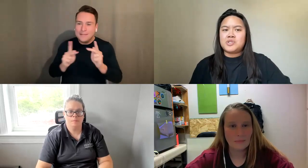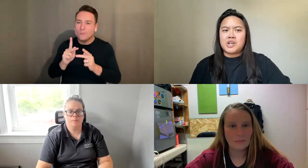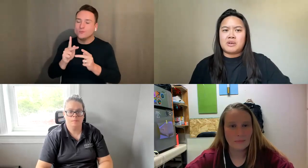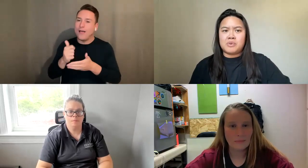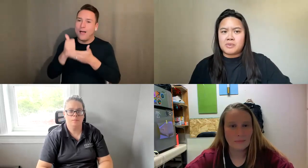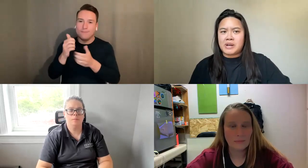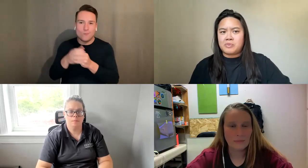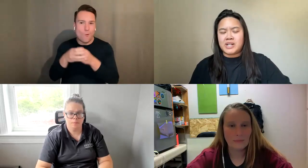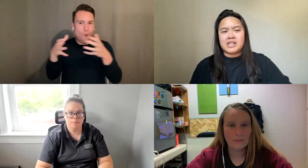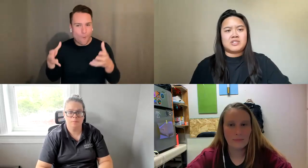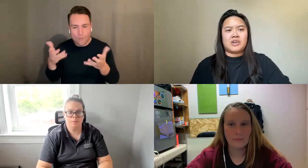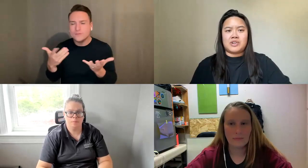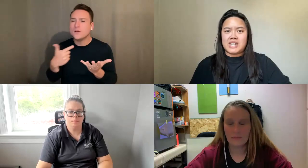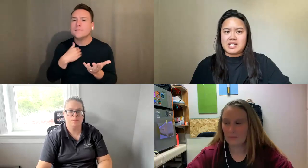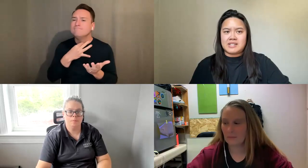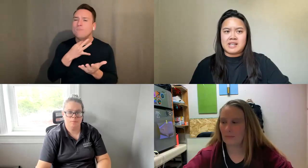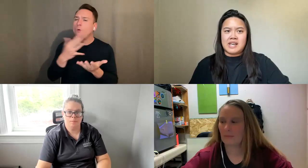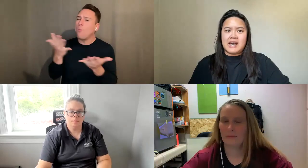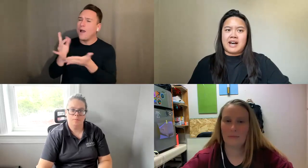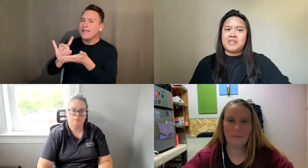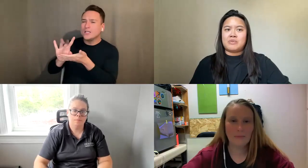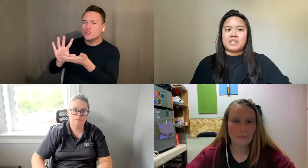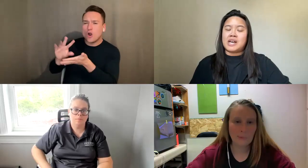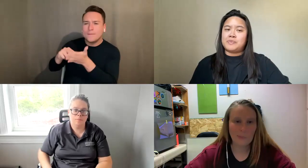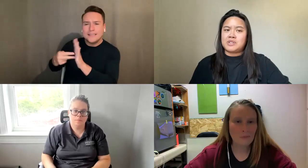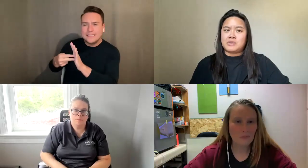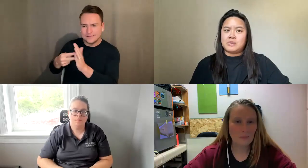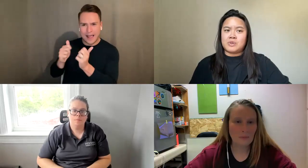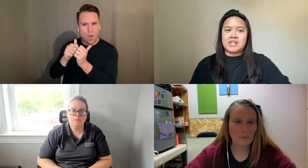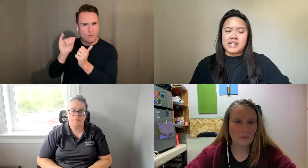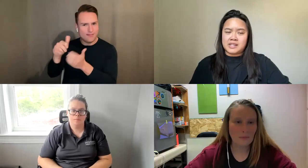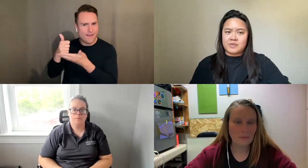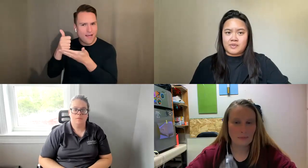Can you just talk more about what a Kickstarter is, how that really helped you create Lost